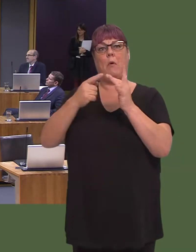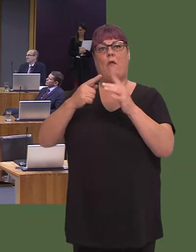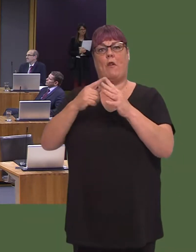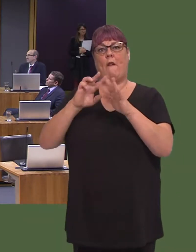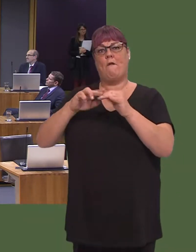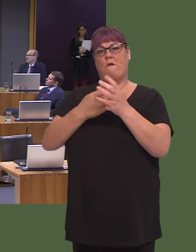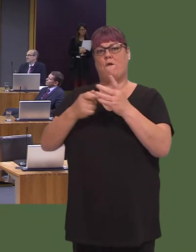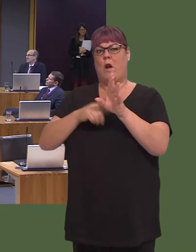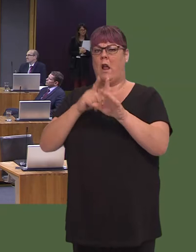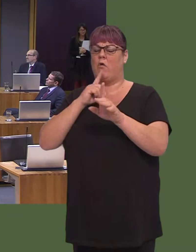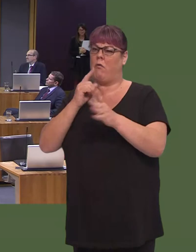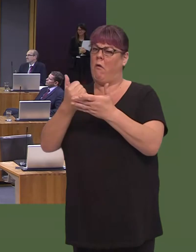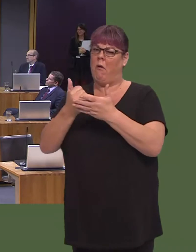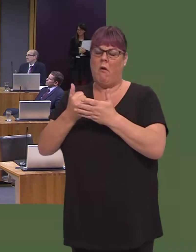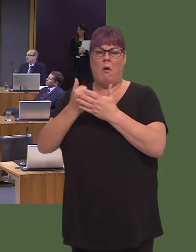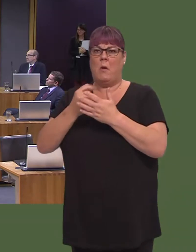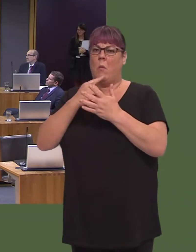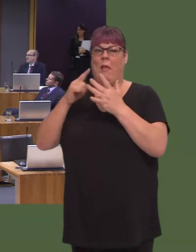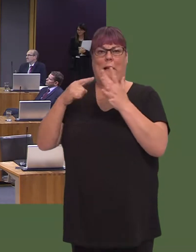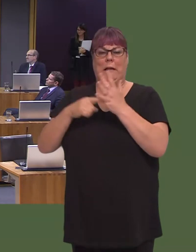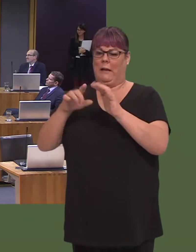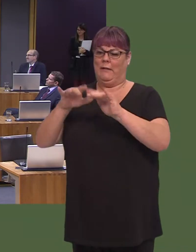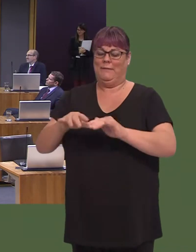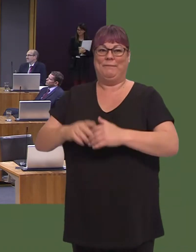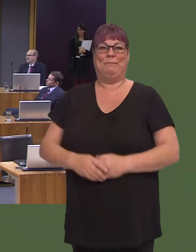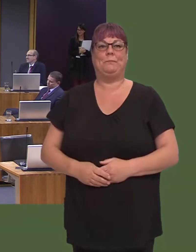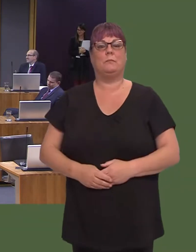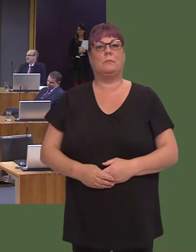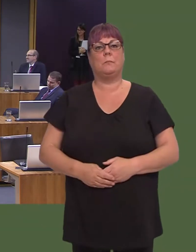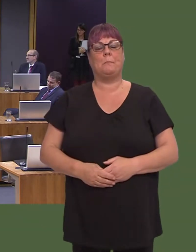minutes for Telford, 26 minutes for Shrewsbury, and a shocking one hour and two minutes for